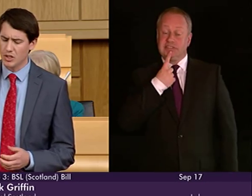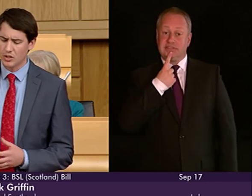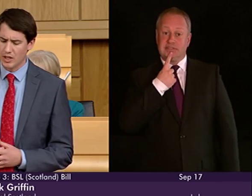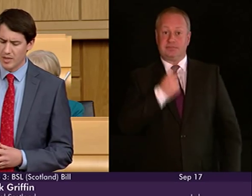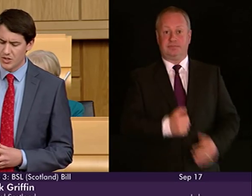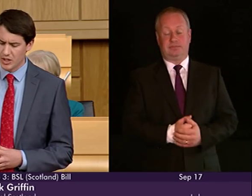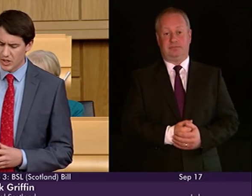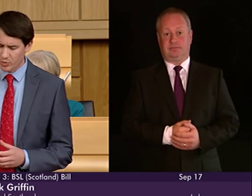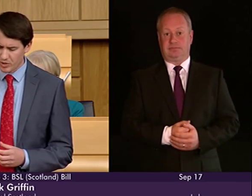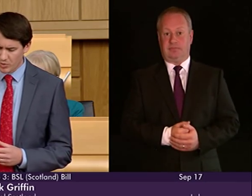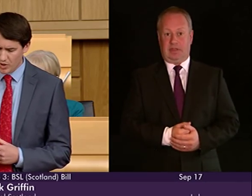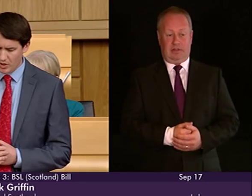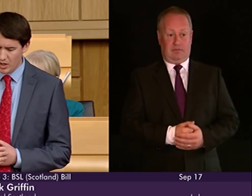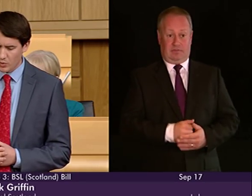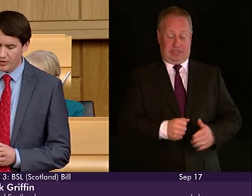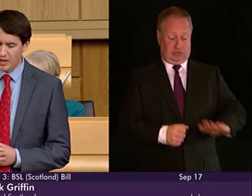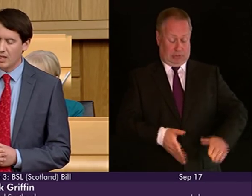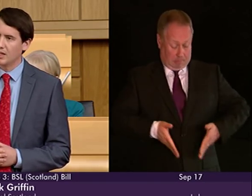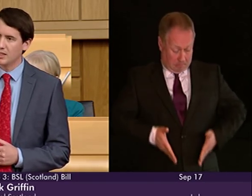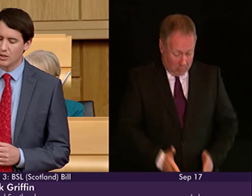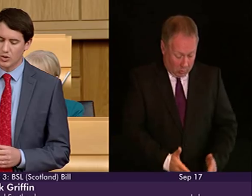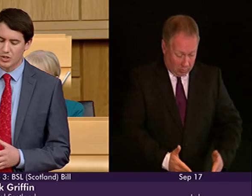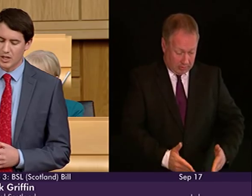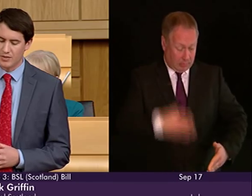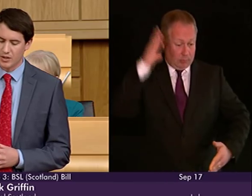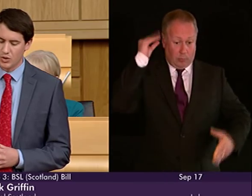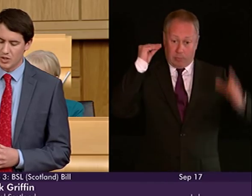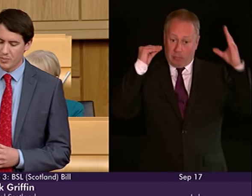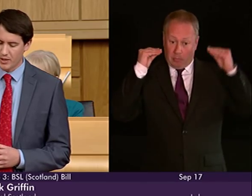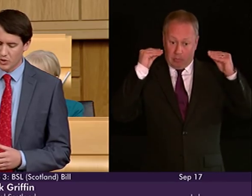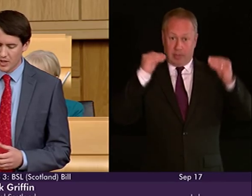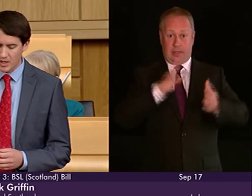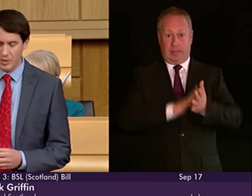imagine, a child being born with a hearing loss can have a huge impact on parents,